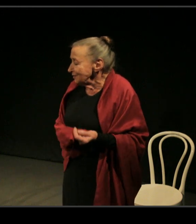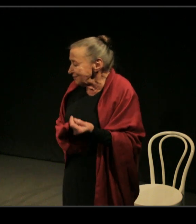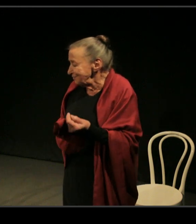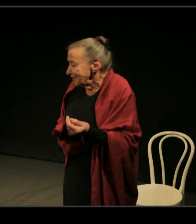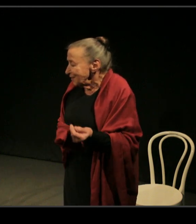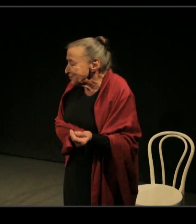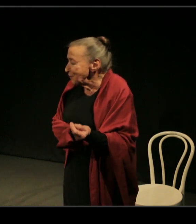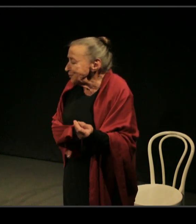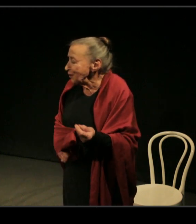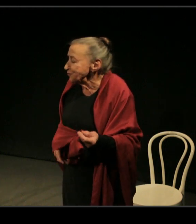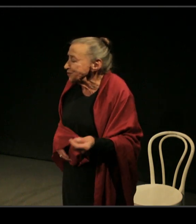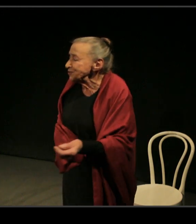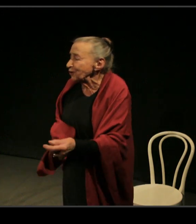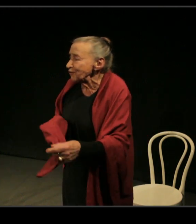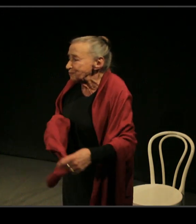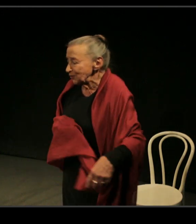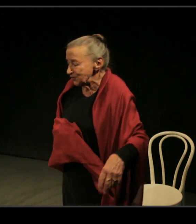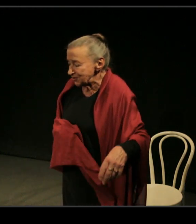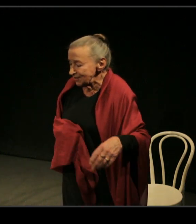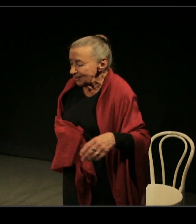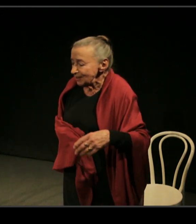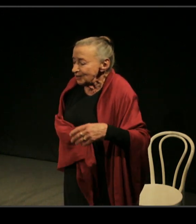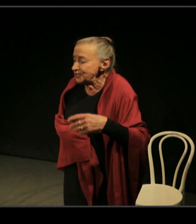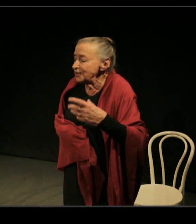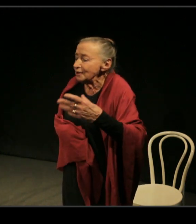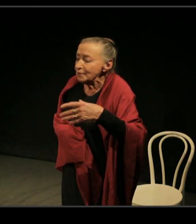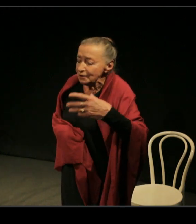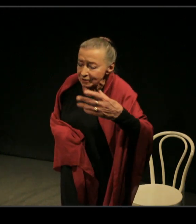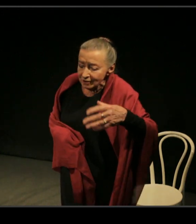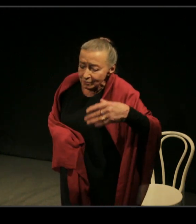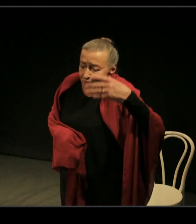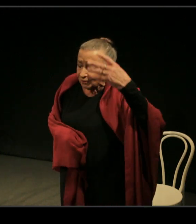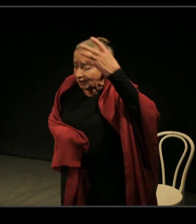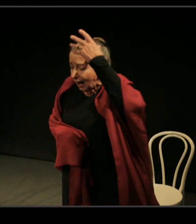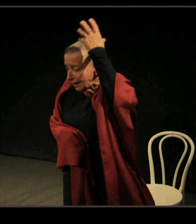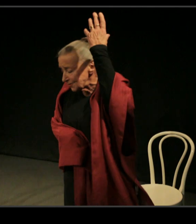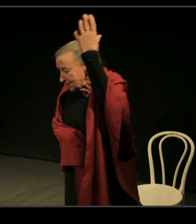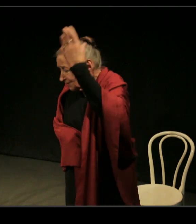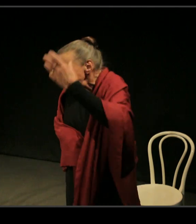praise all that was Polish, earth and skies and trees."